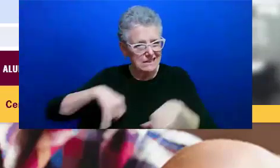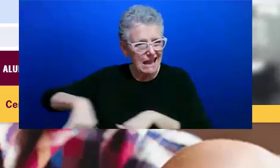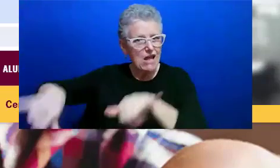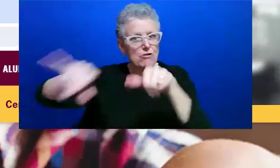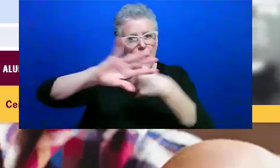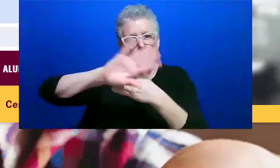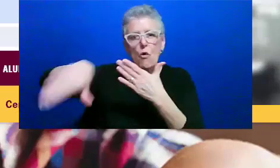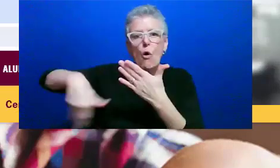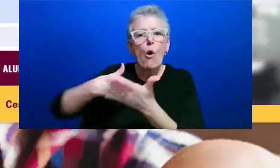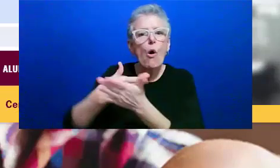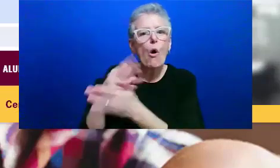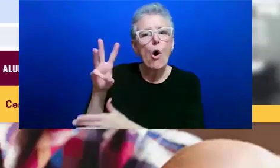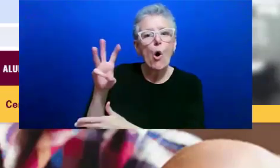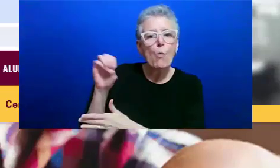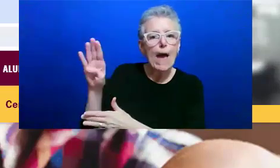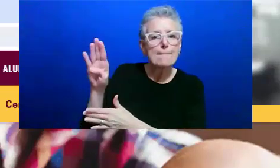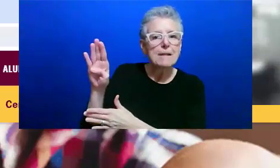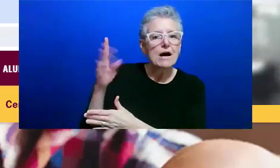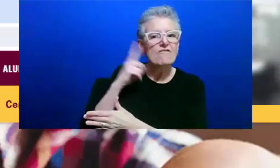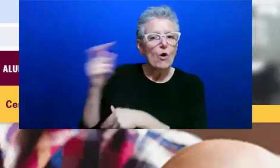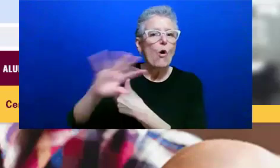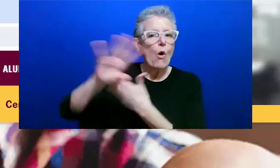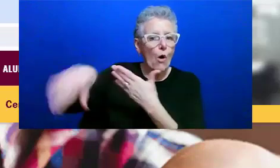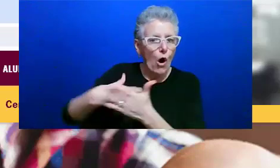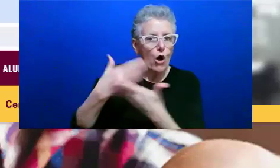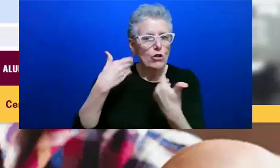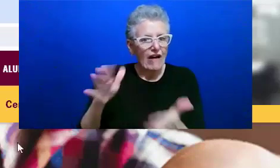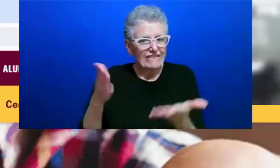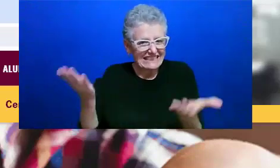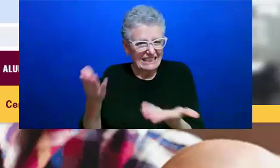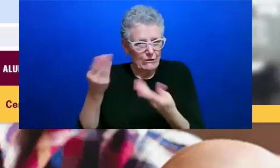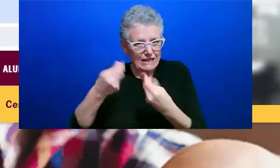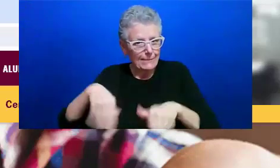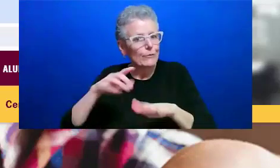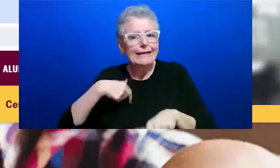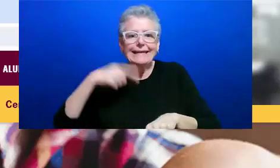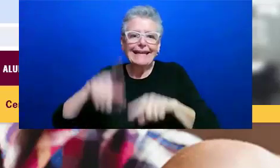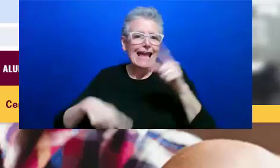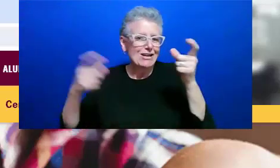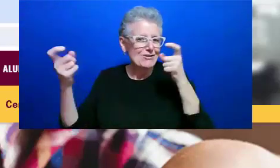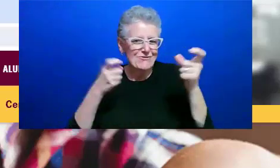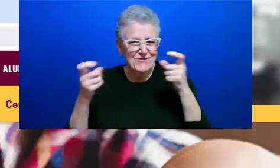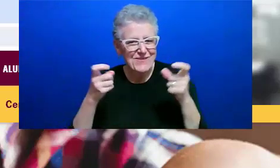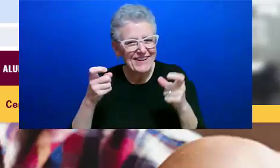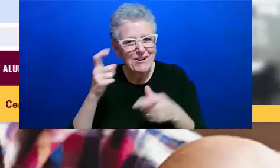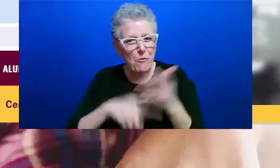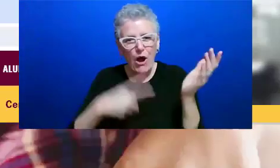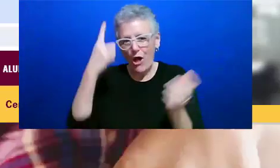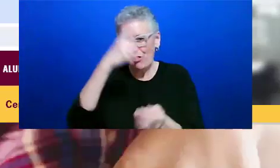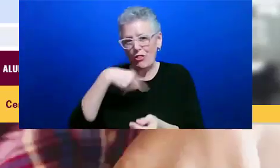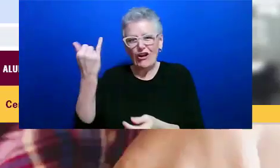for all of the offices on campus, so we don't have control over this top part here.